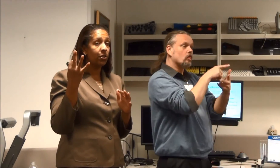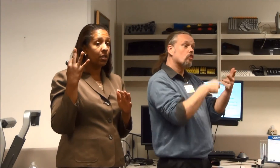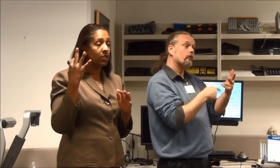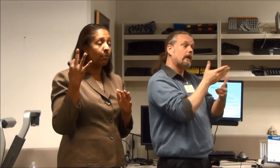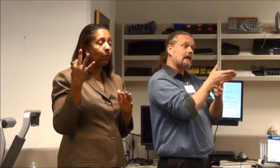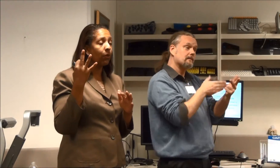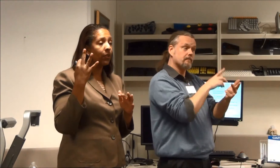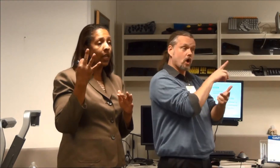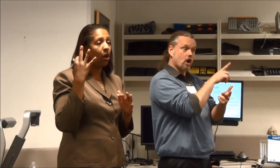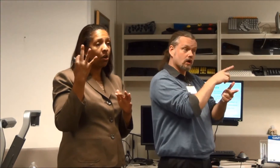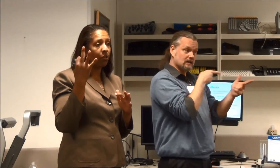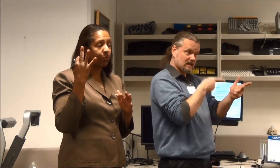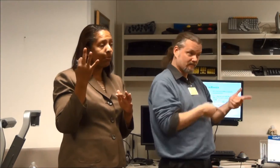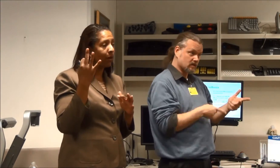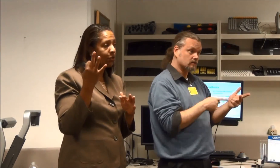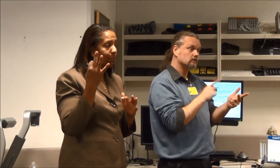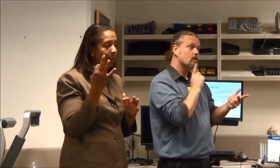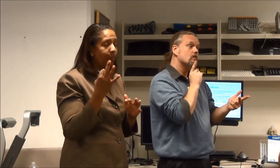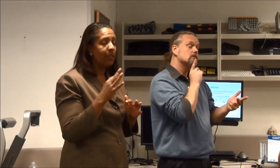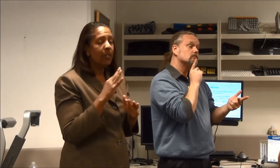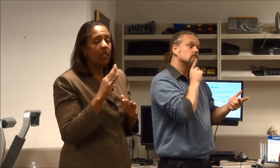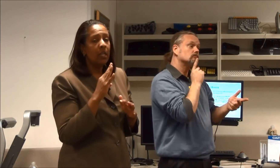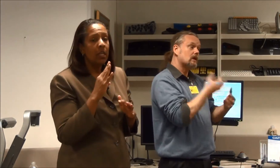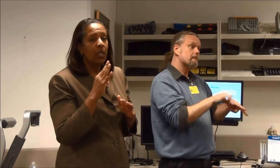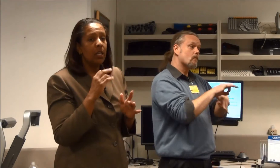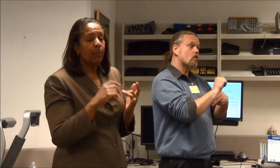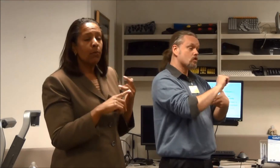and it's important that all three parts are met.